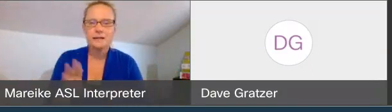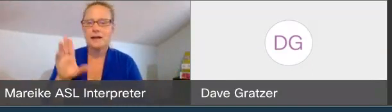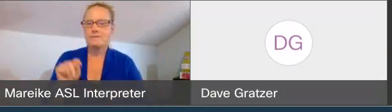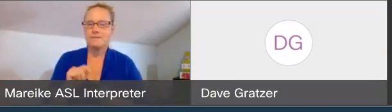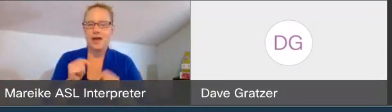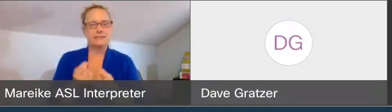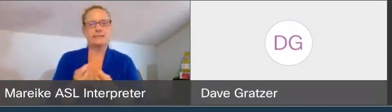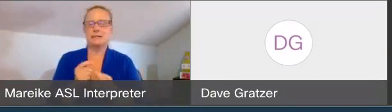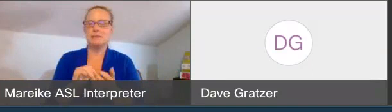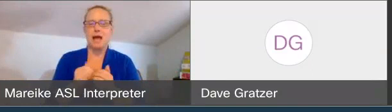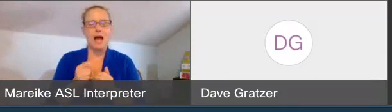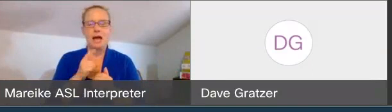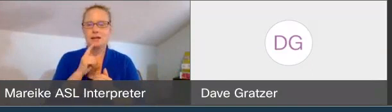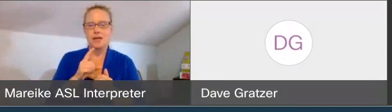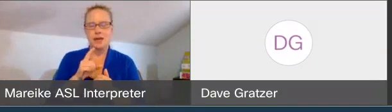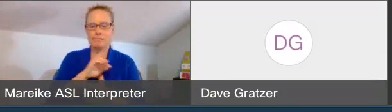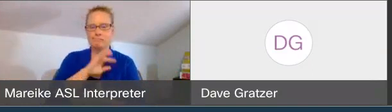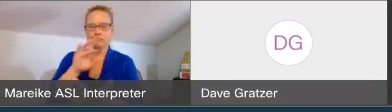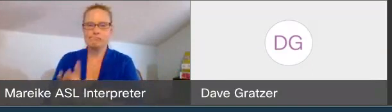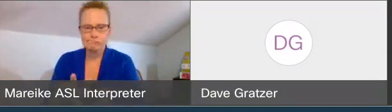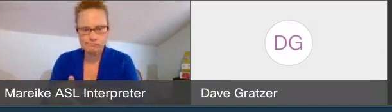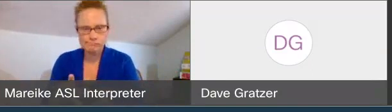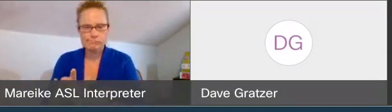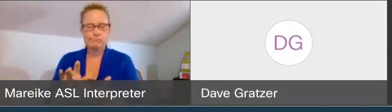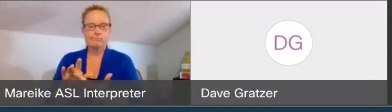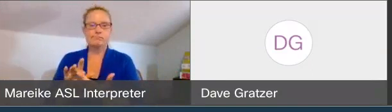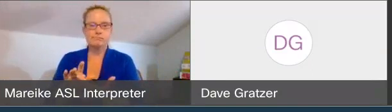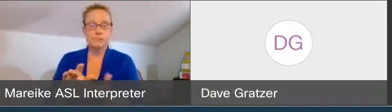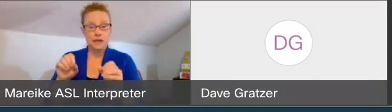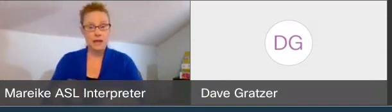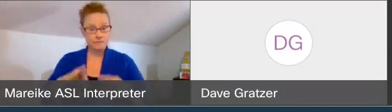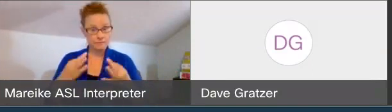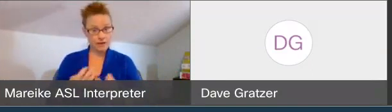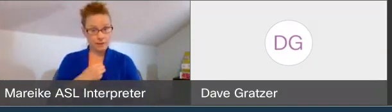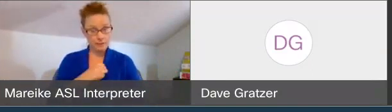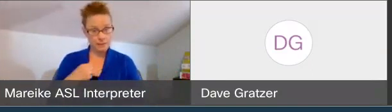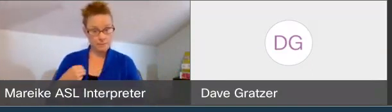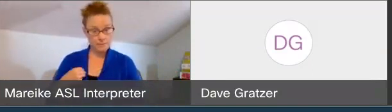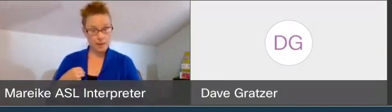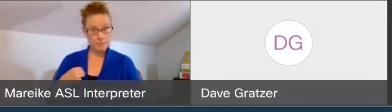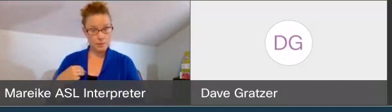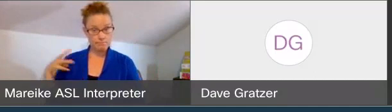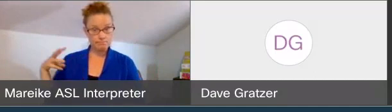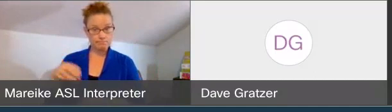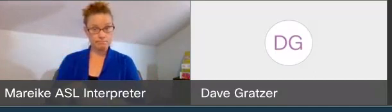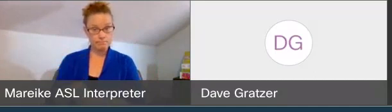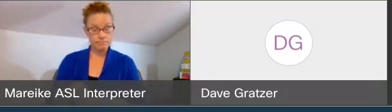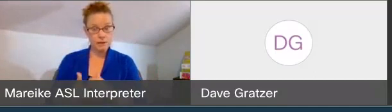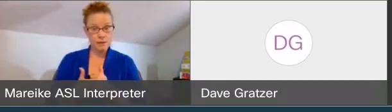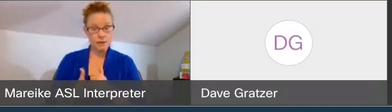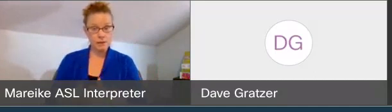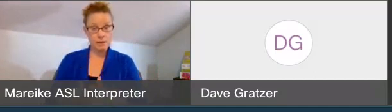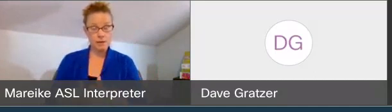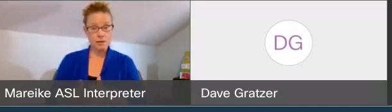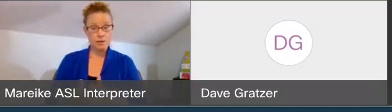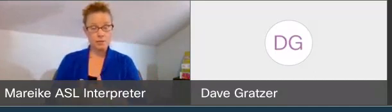of get referred or engaged and can a family member play a role in helping a loved one that maybe has